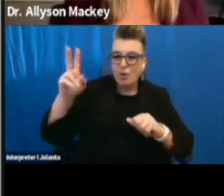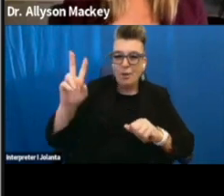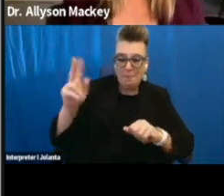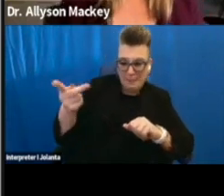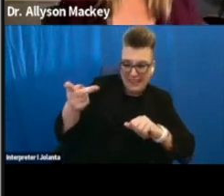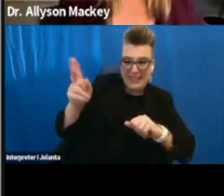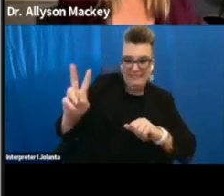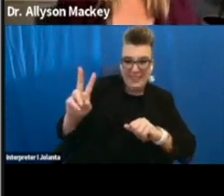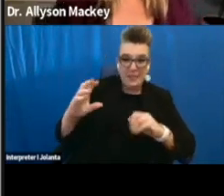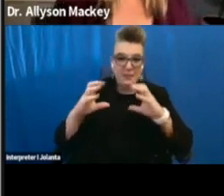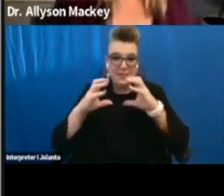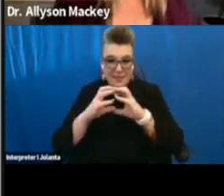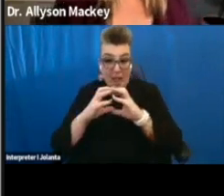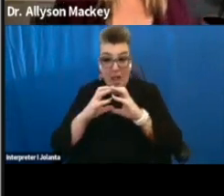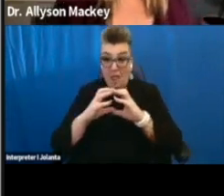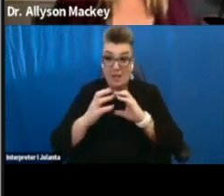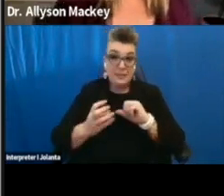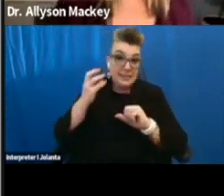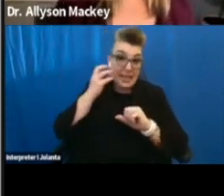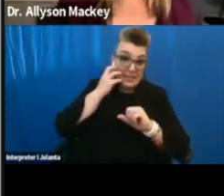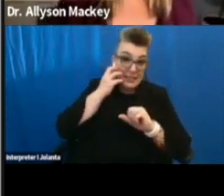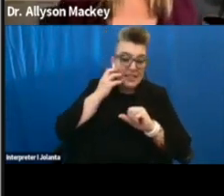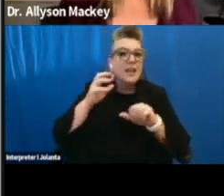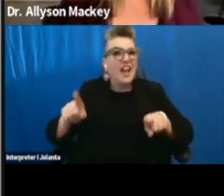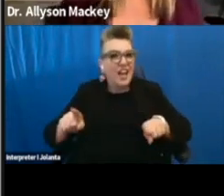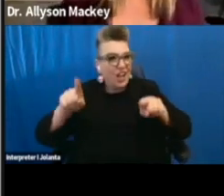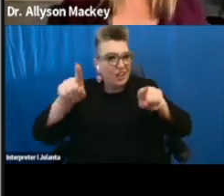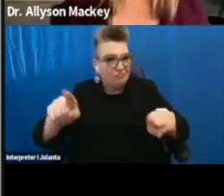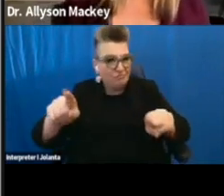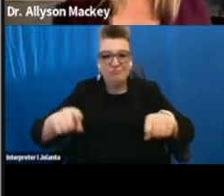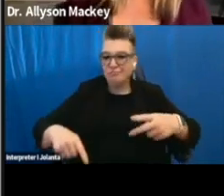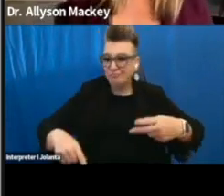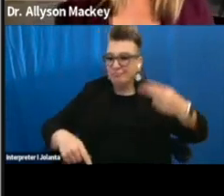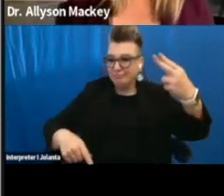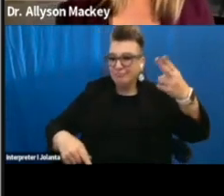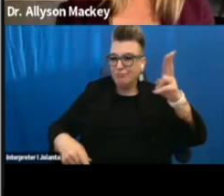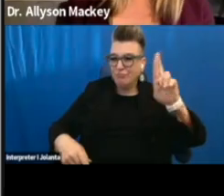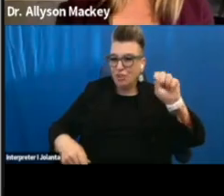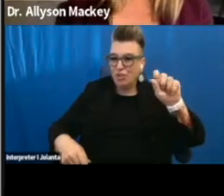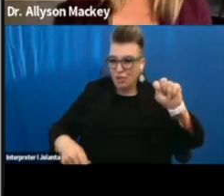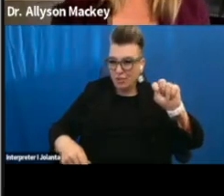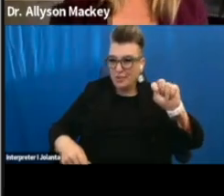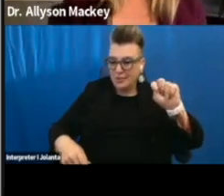higher Hurst exponent when you look at mouse fMRI